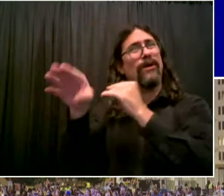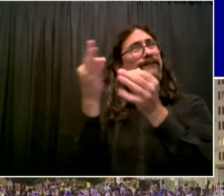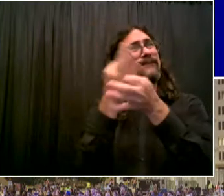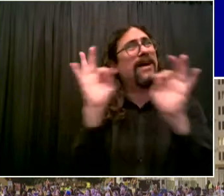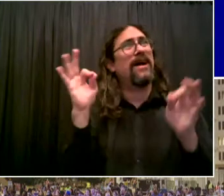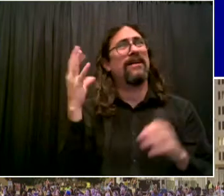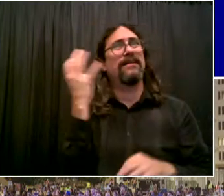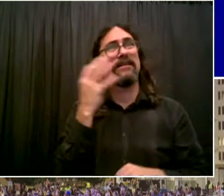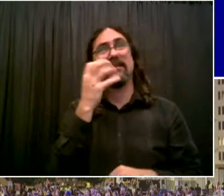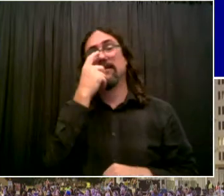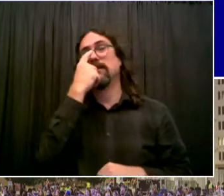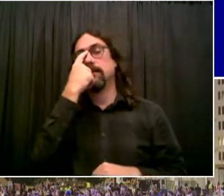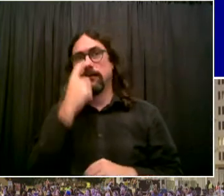GET YOUR TICKETS WHEN THEY ARE